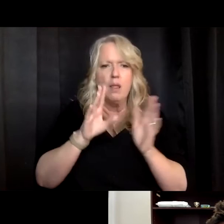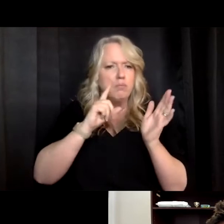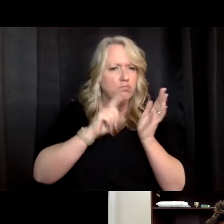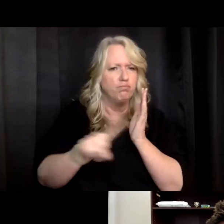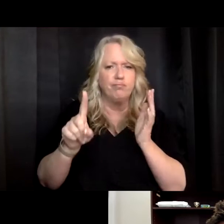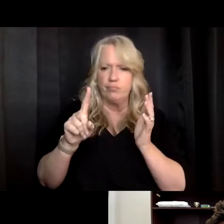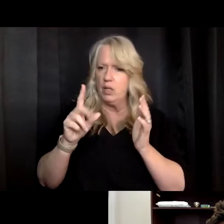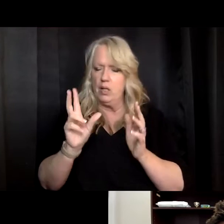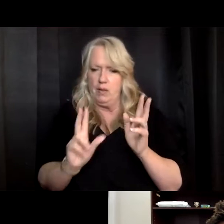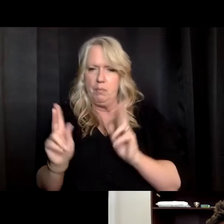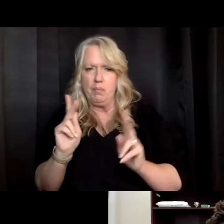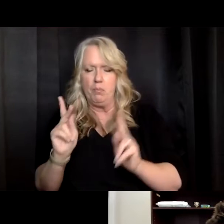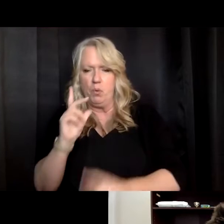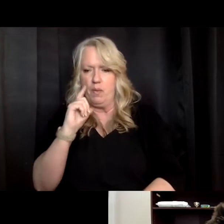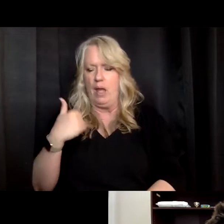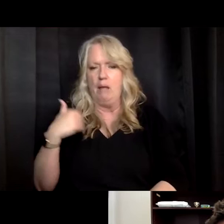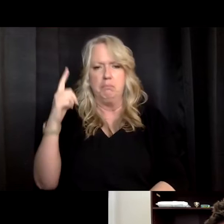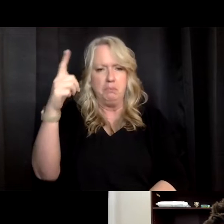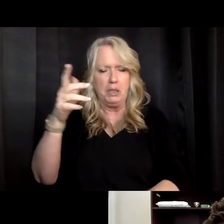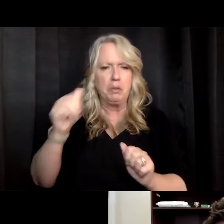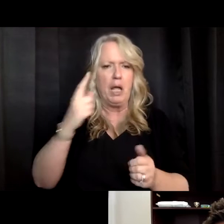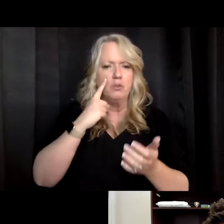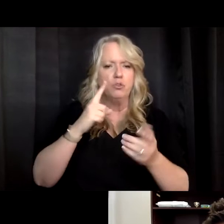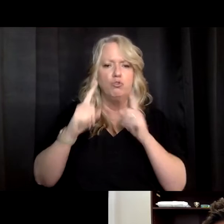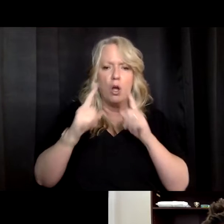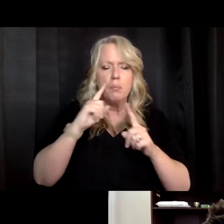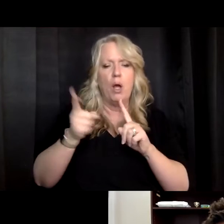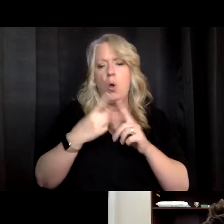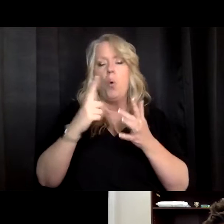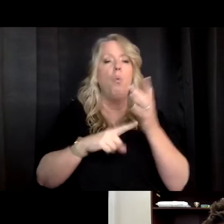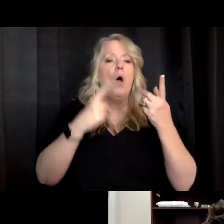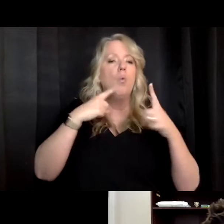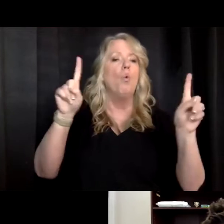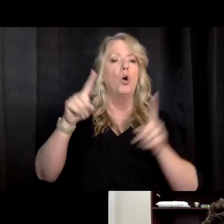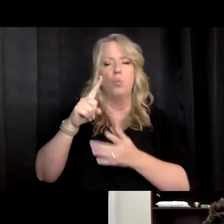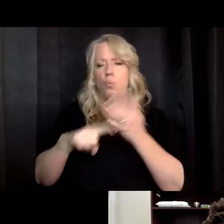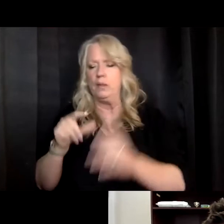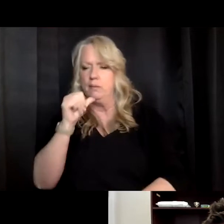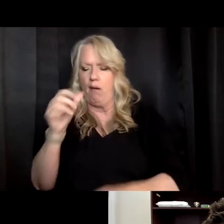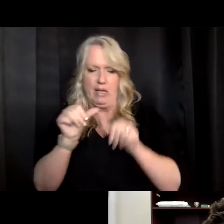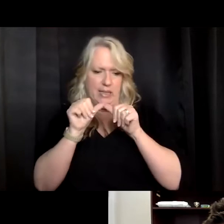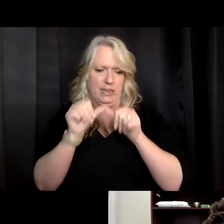TORING, TOOLS, SYSTEMS THAT WE USE TO -- MONITOR ING TOOLS, SYSTEMS THAT THE WE USE TO DEVELOP, PEOPLE WITH MATTHEW'S